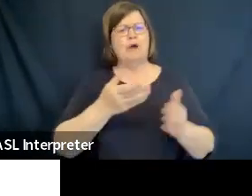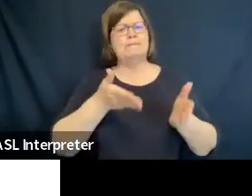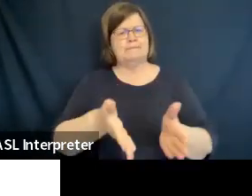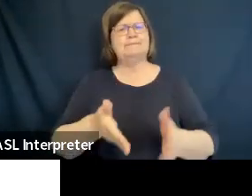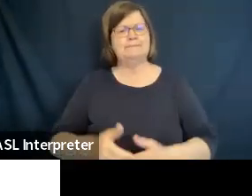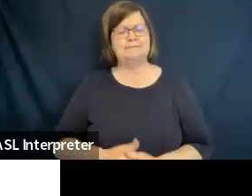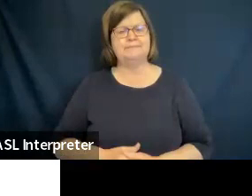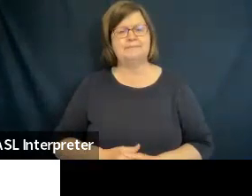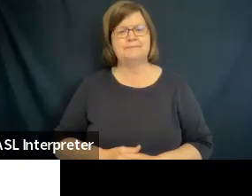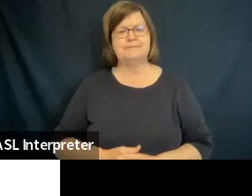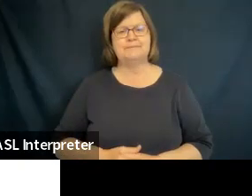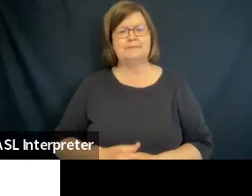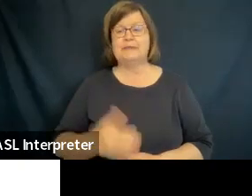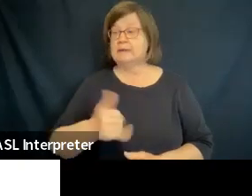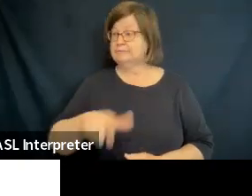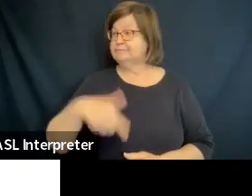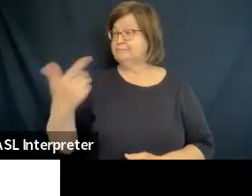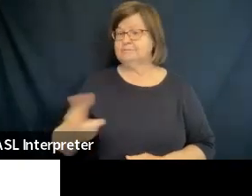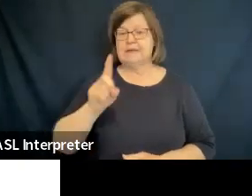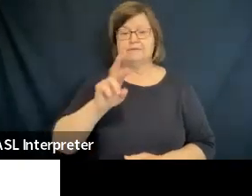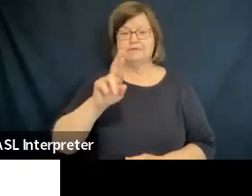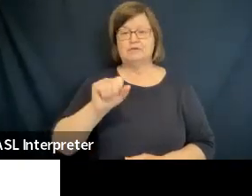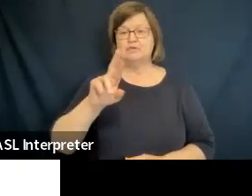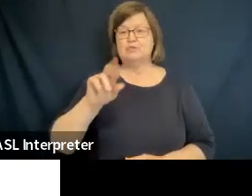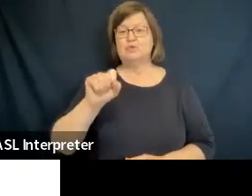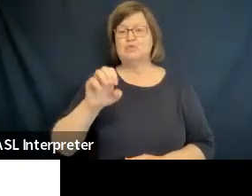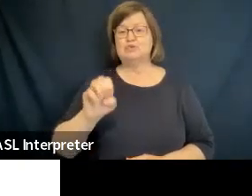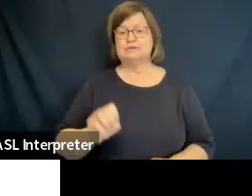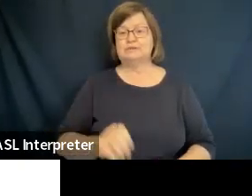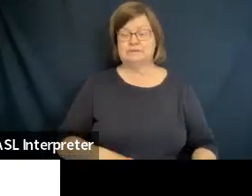So, now I will pass it to Dr. Rhoads.